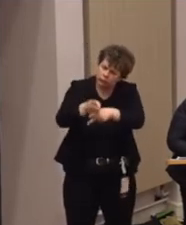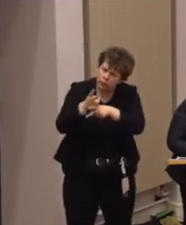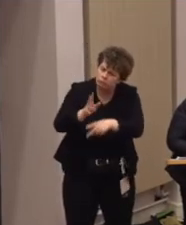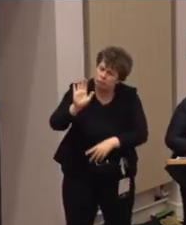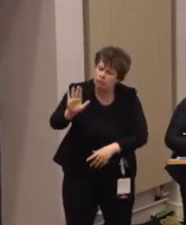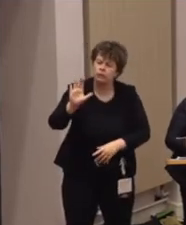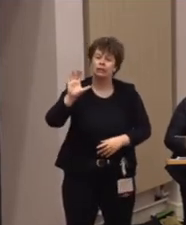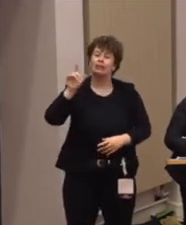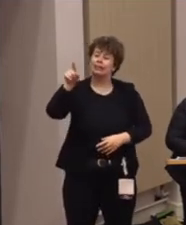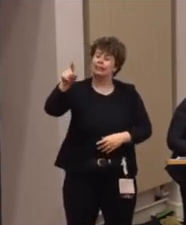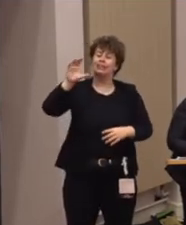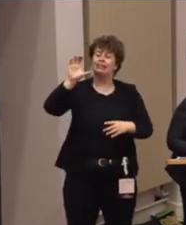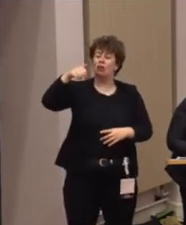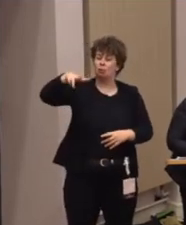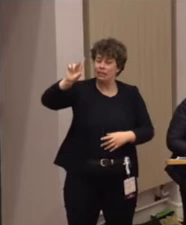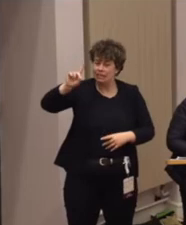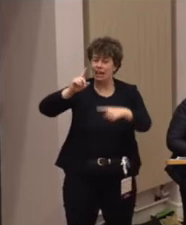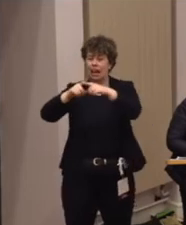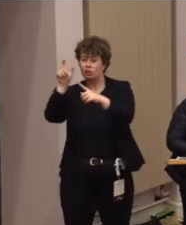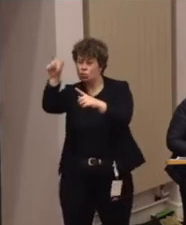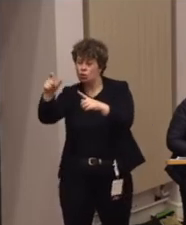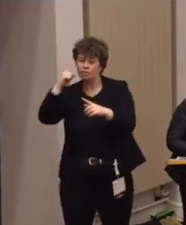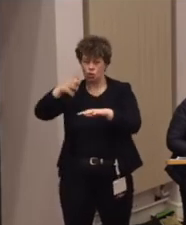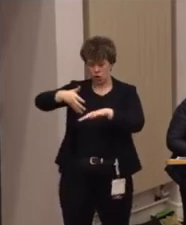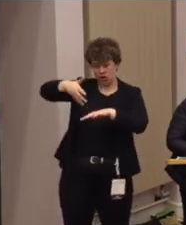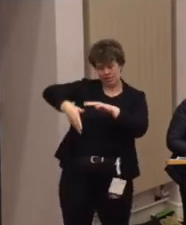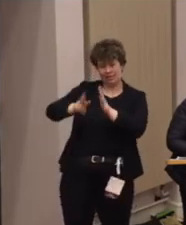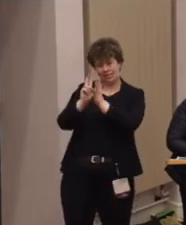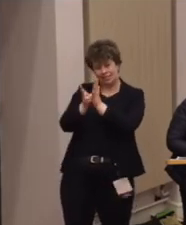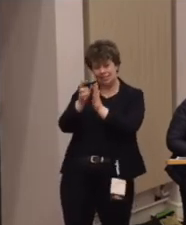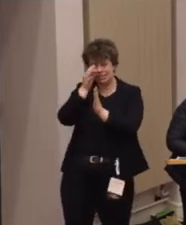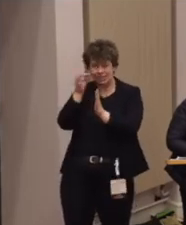people with having negotiation with different Member States and stakeholders.